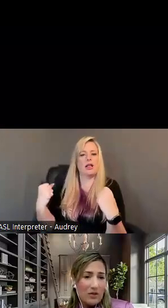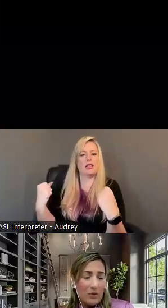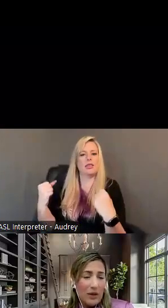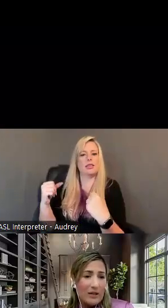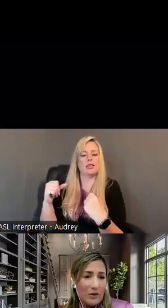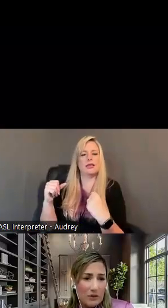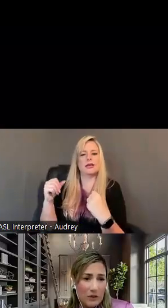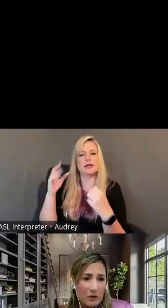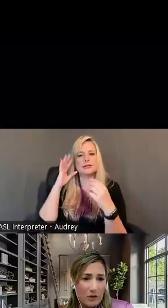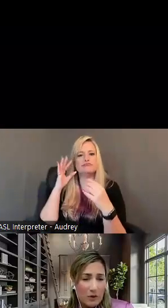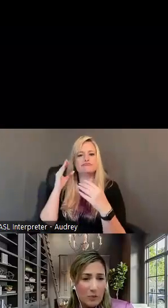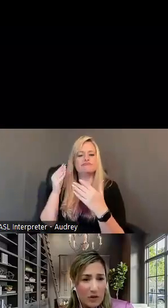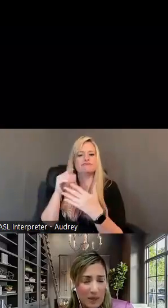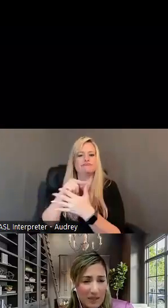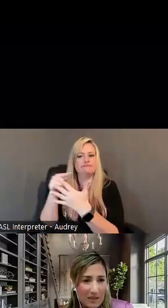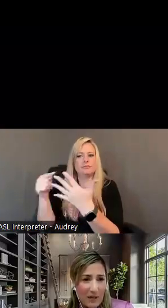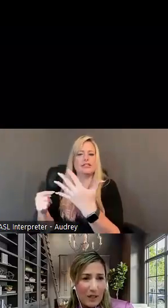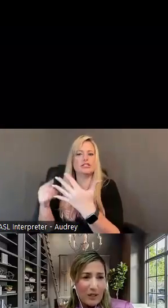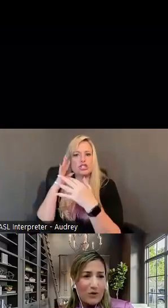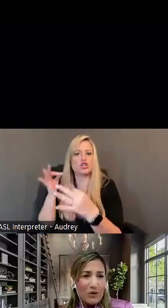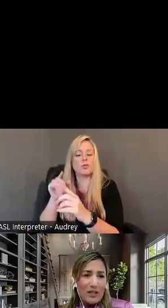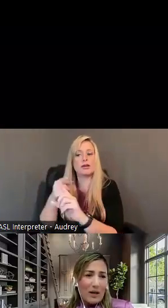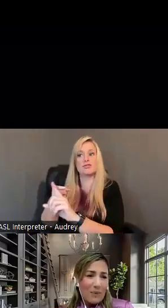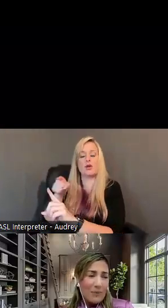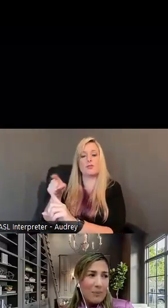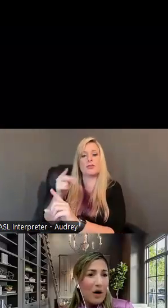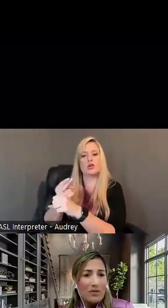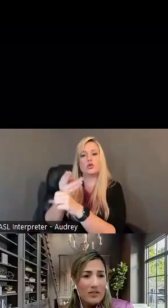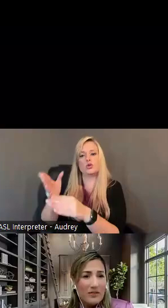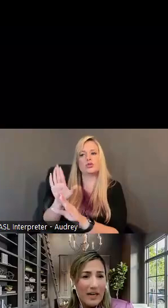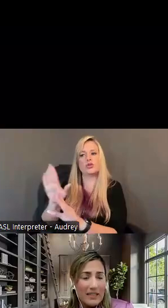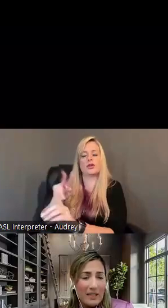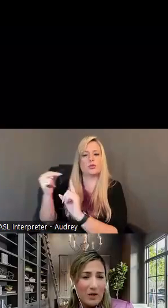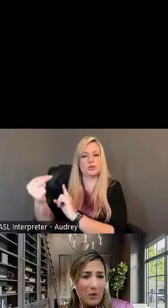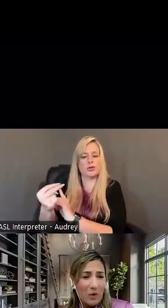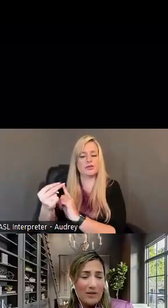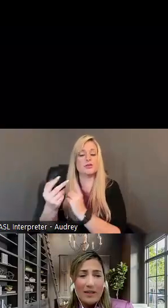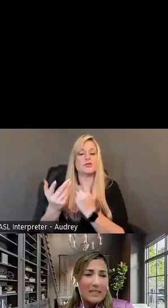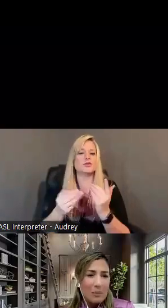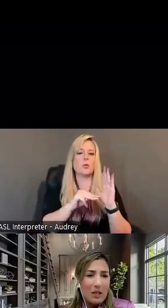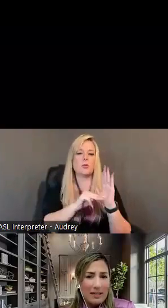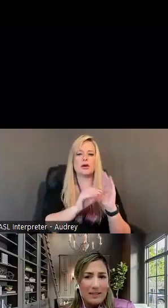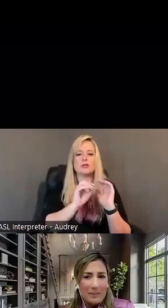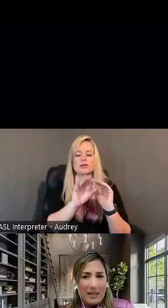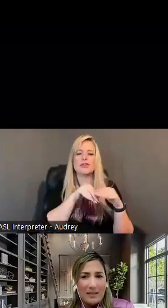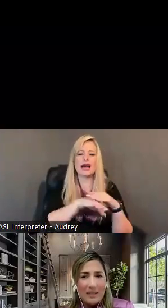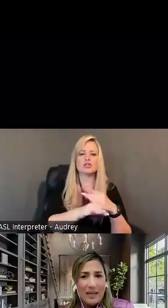or that service user's perspective. Usually models of access are more on supply and demand.